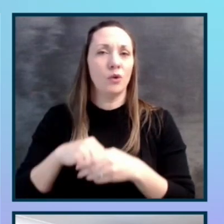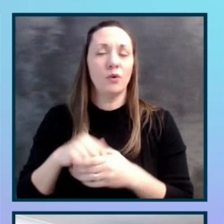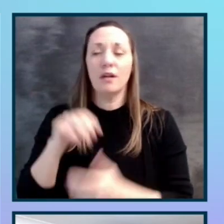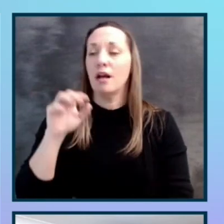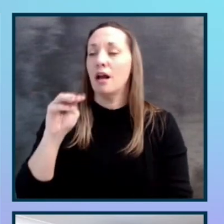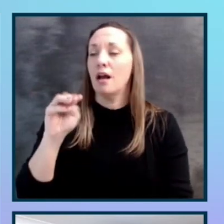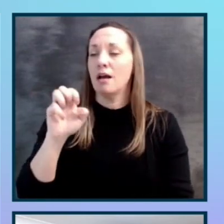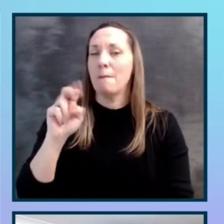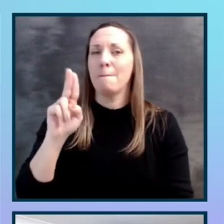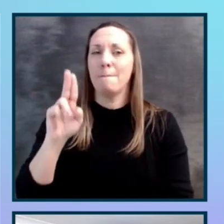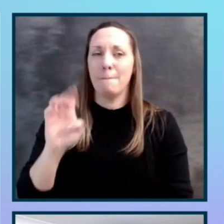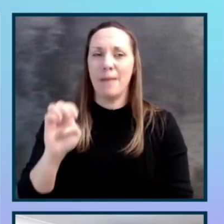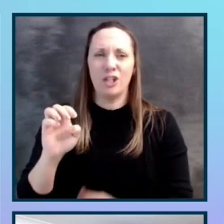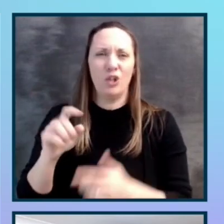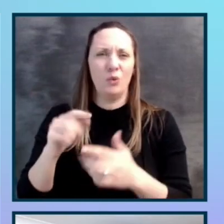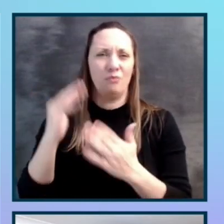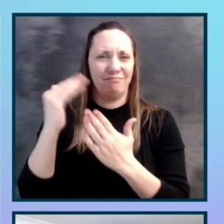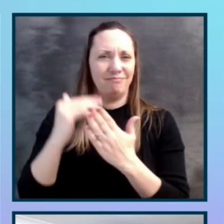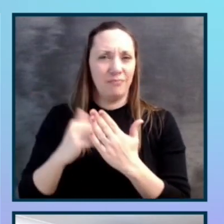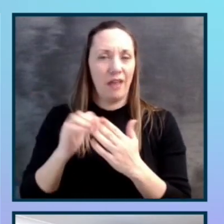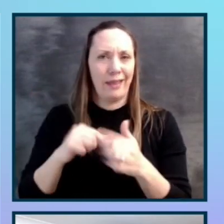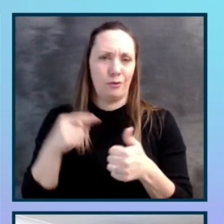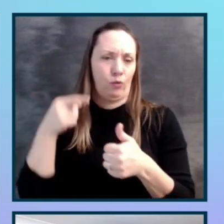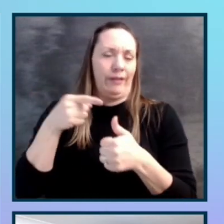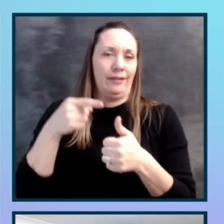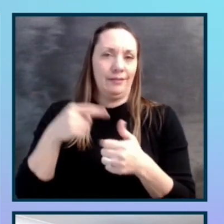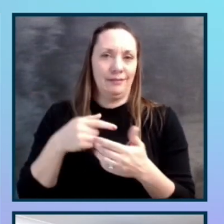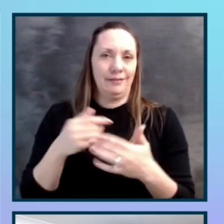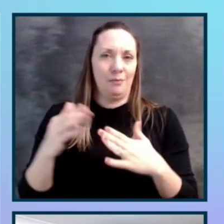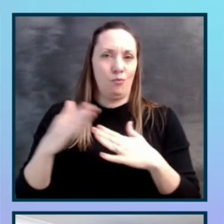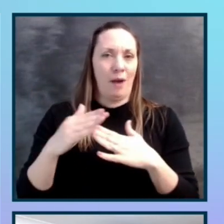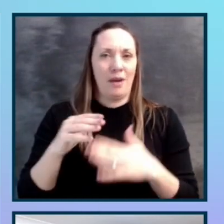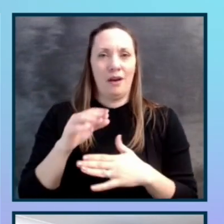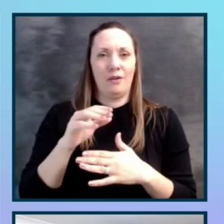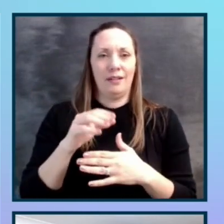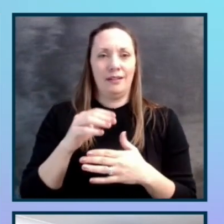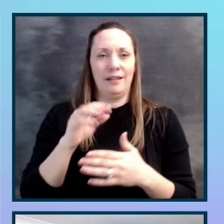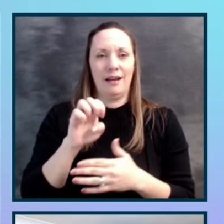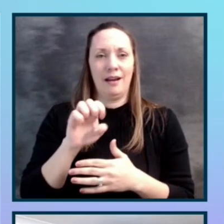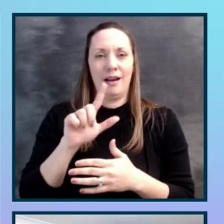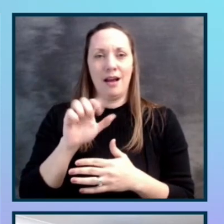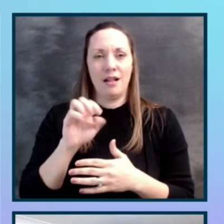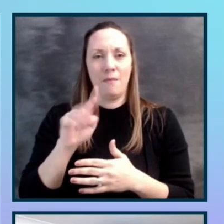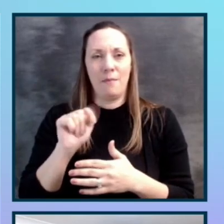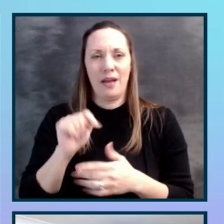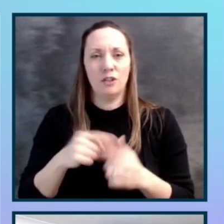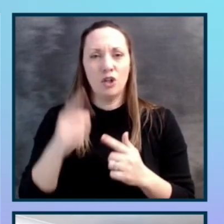That is the primary element of this. So, Sea Of Thieves like several other Xbox games studios